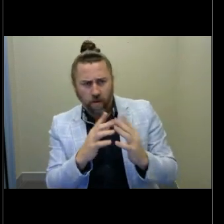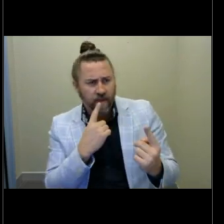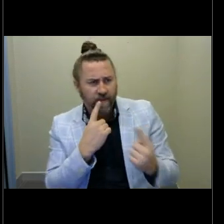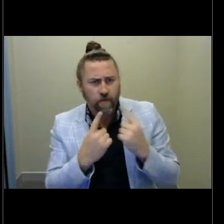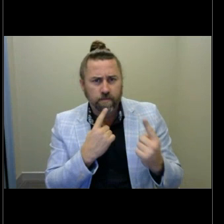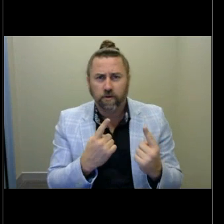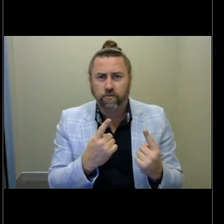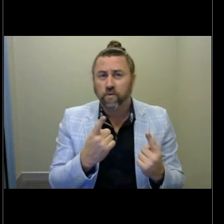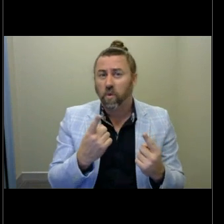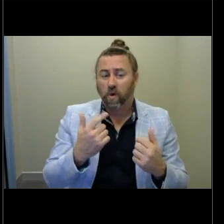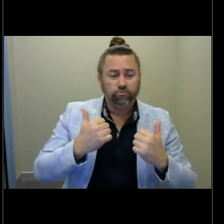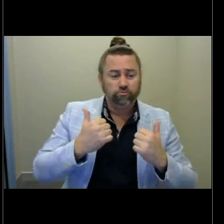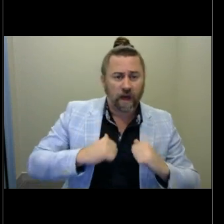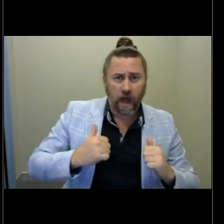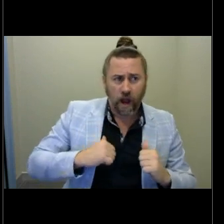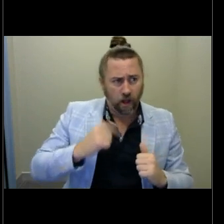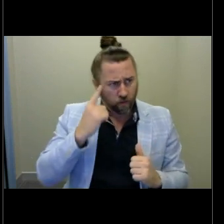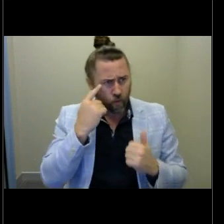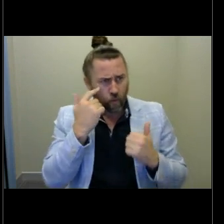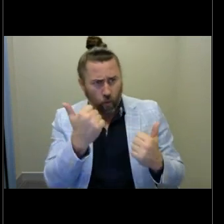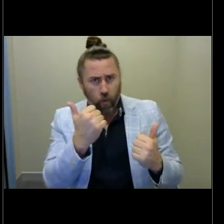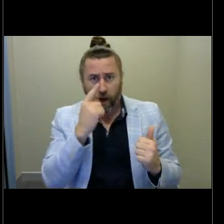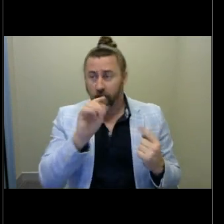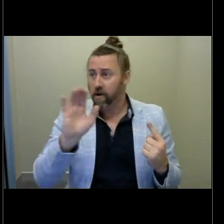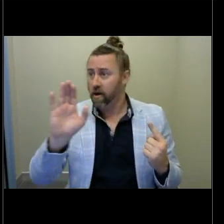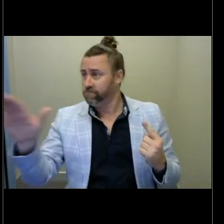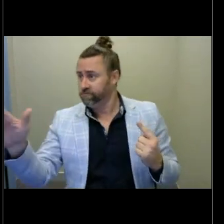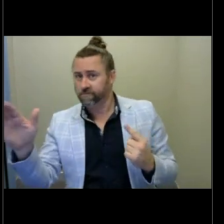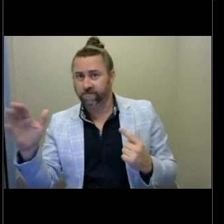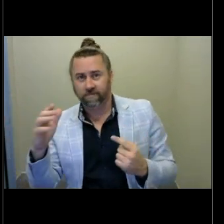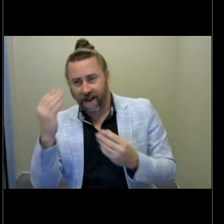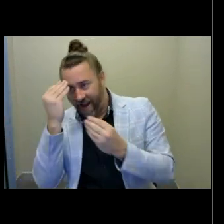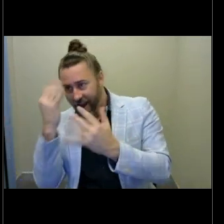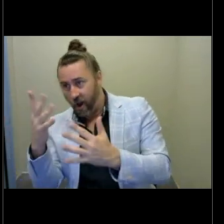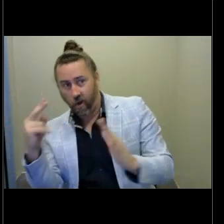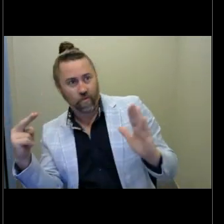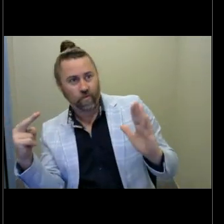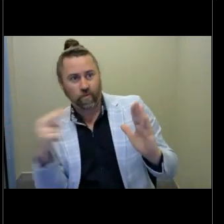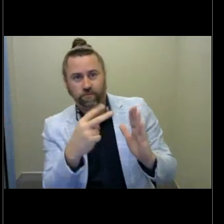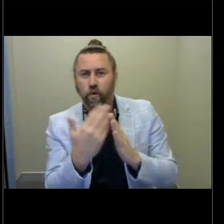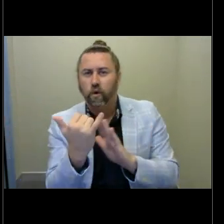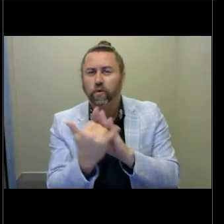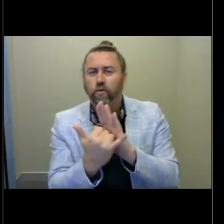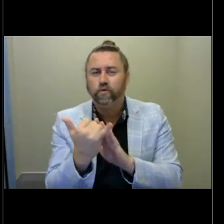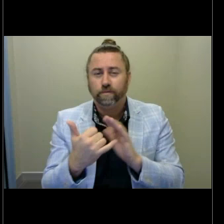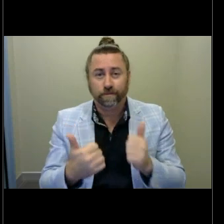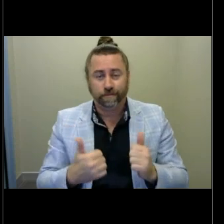module in our team, then it will be made accessible in the recording as well.